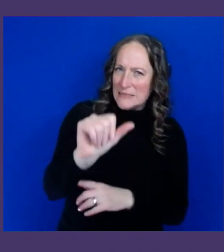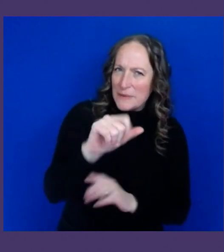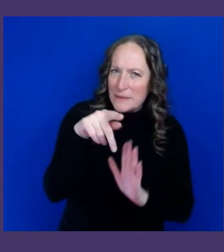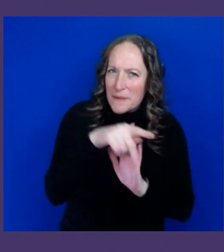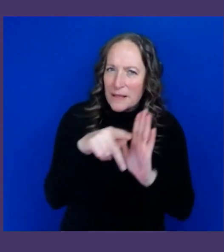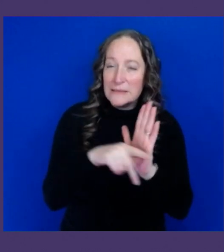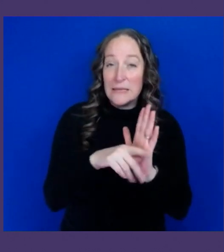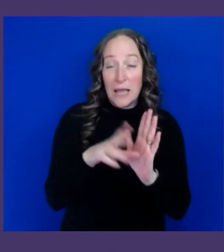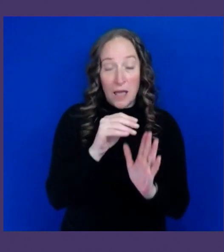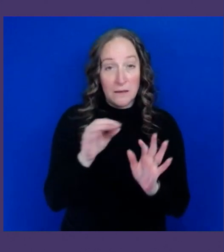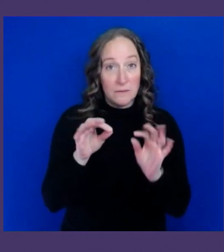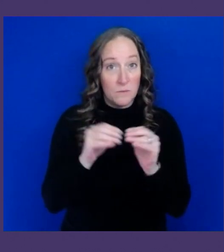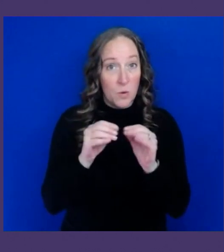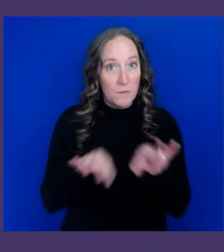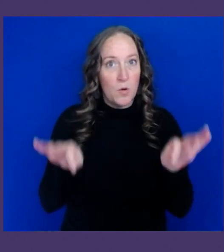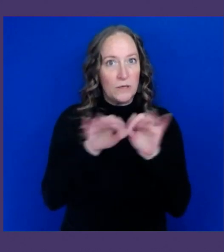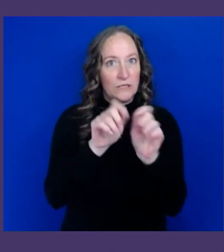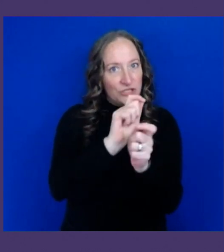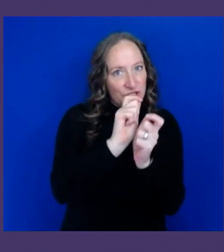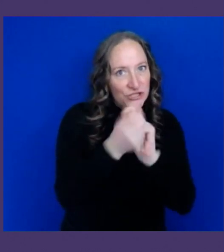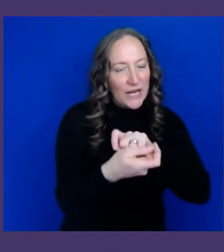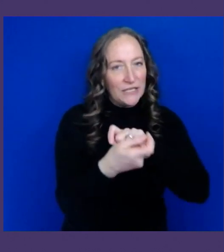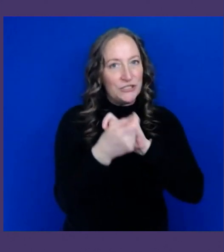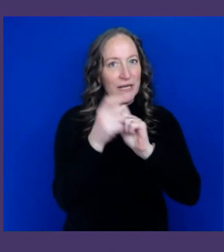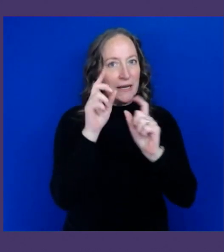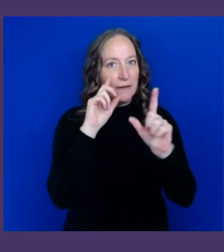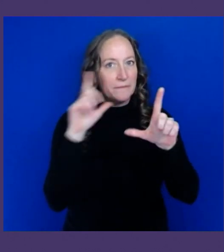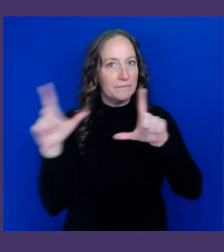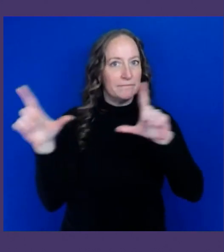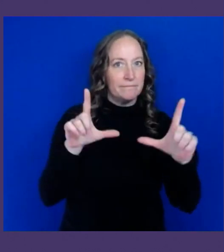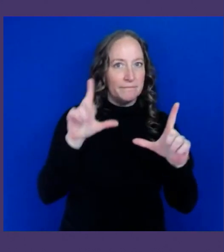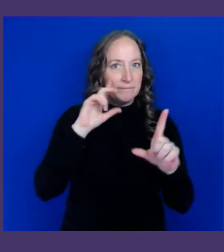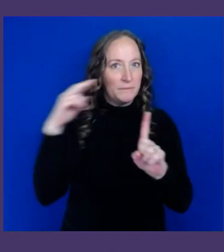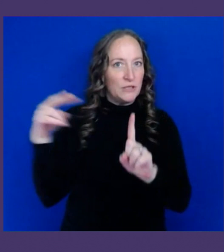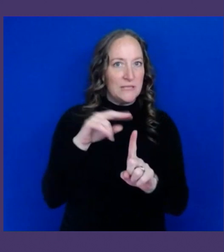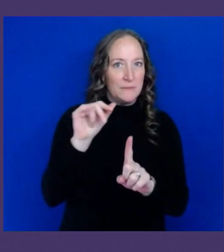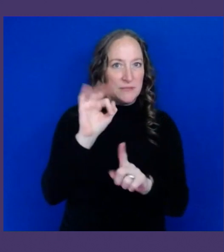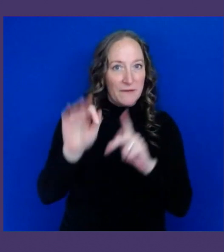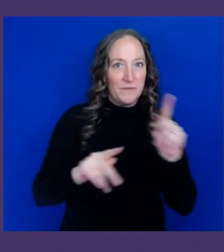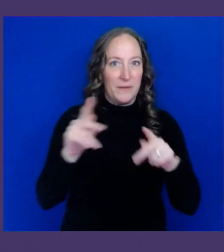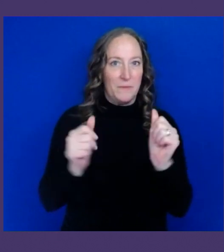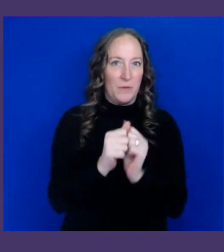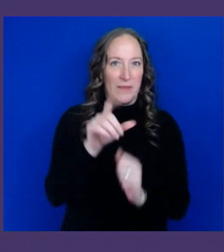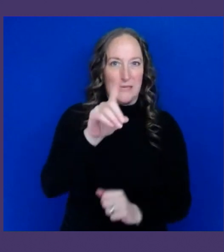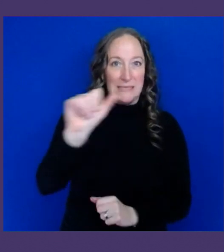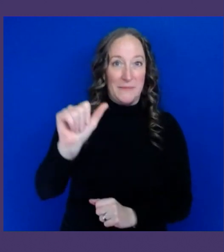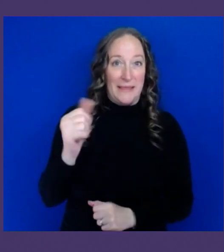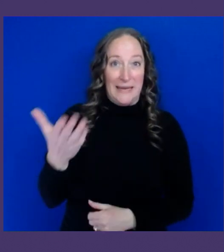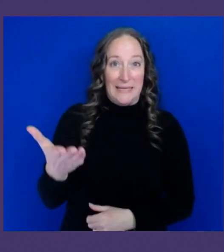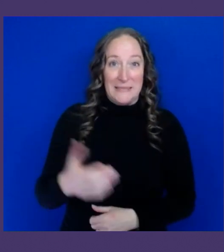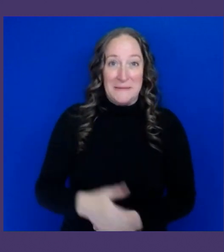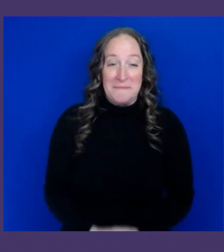in changing perceptions of people with disabilities? Reid Jewett Smith: Yeah, it's a great question.